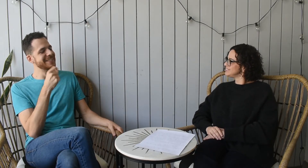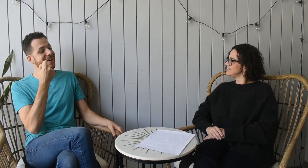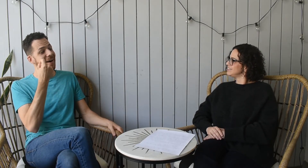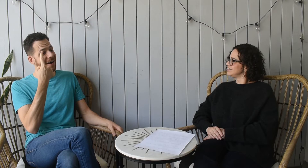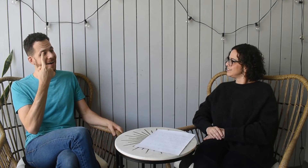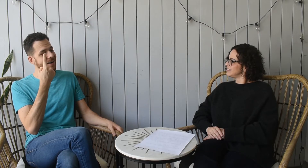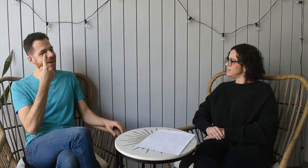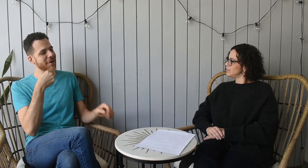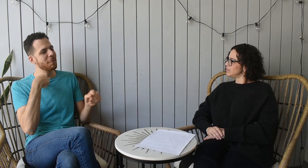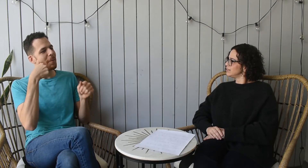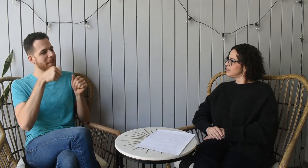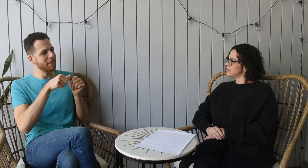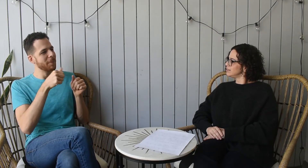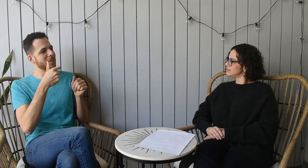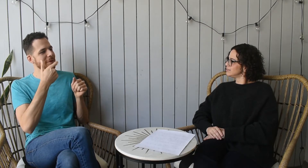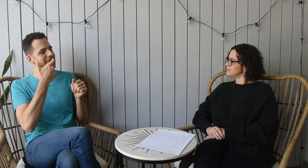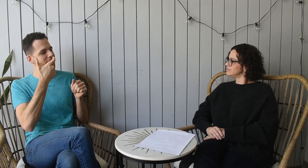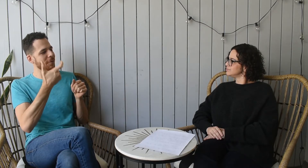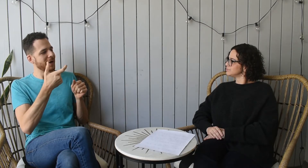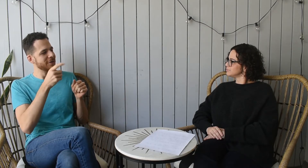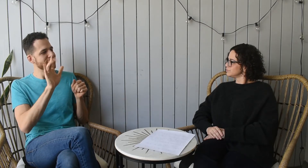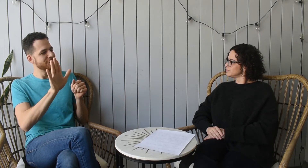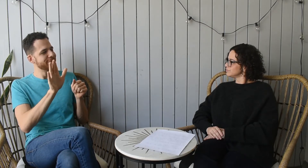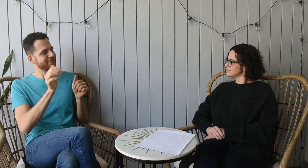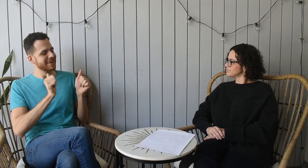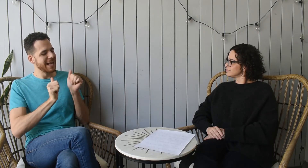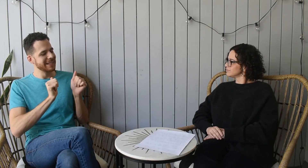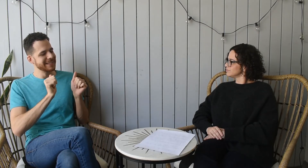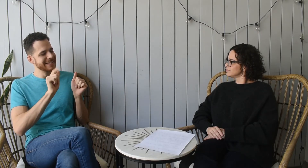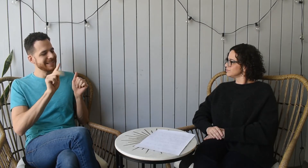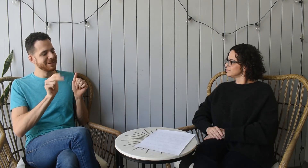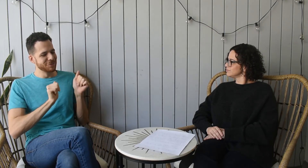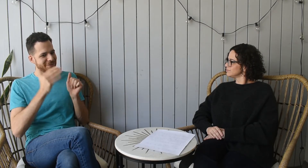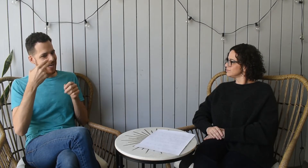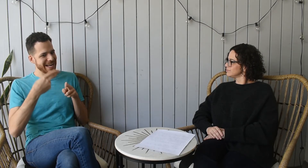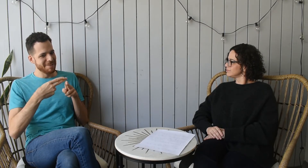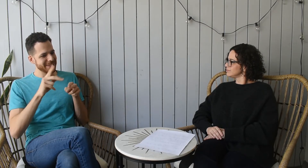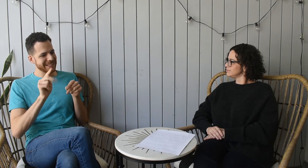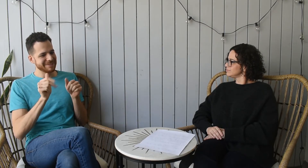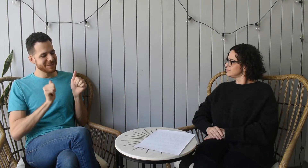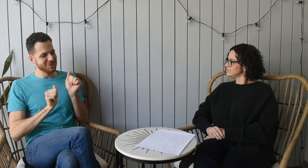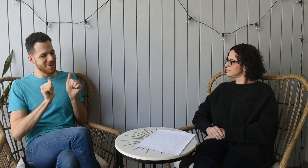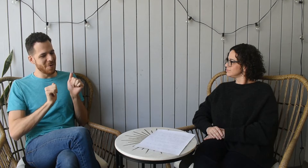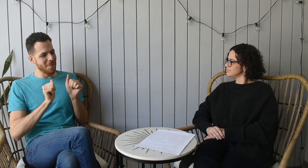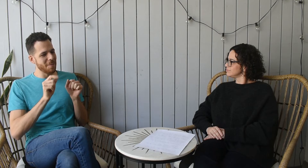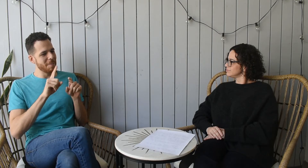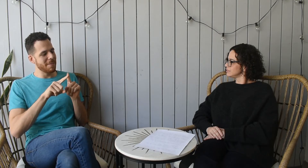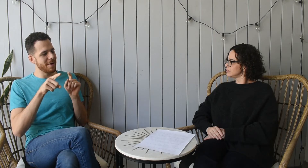You know I remember watching her TV show. Don't remember the name of that TV show.